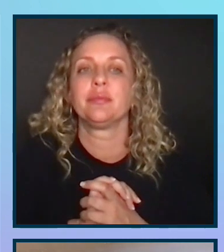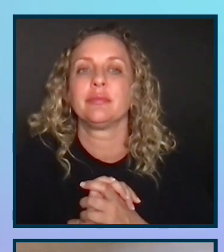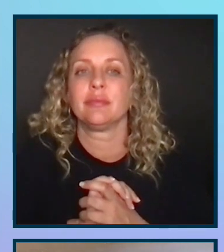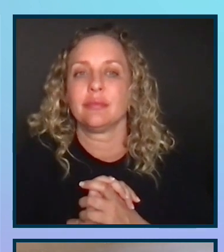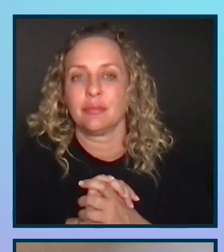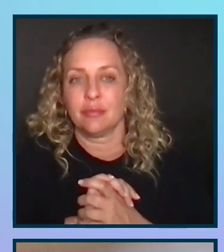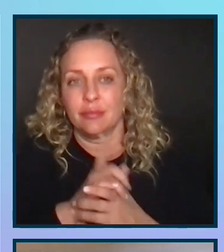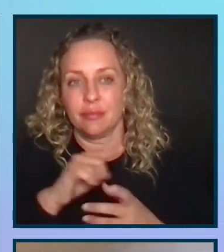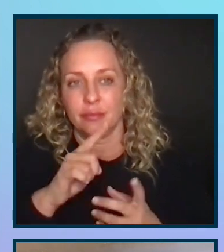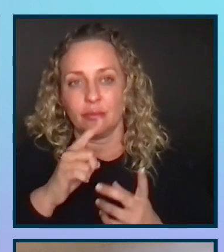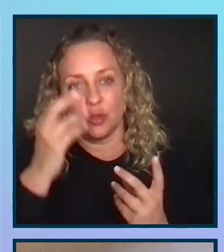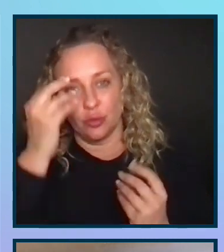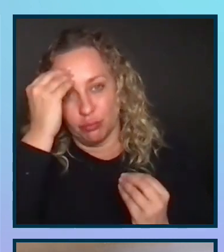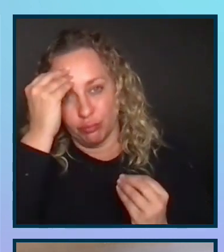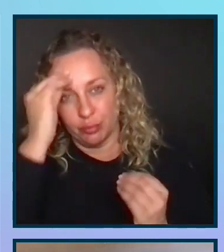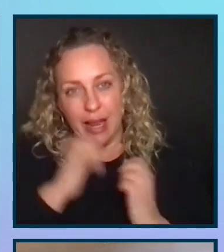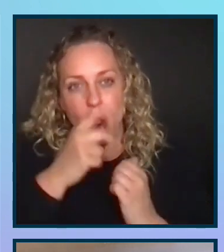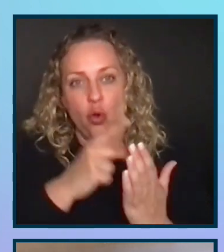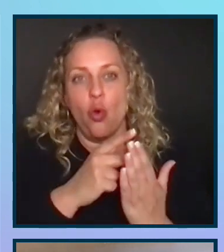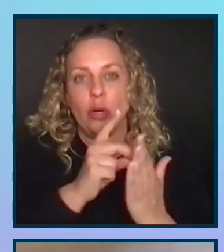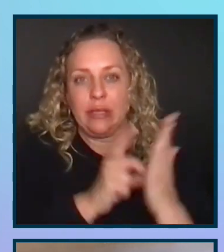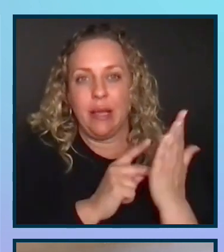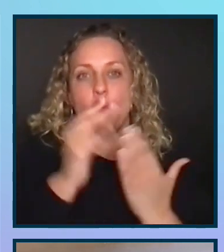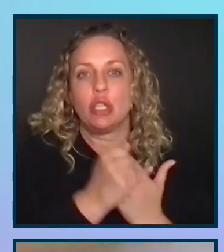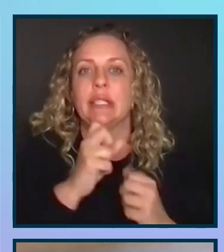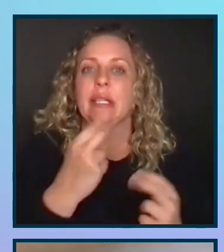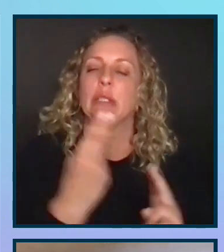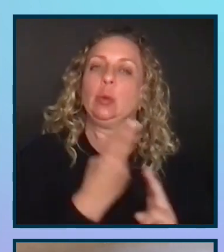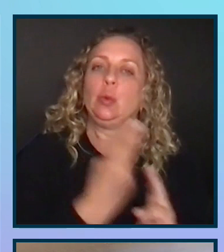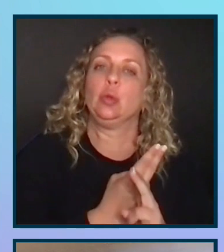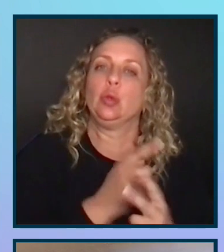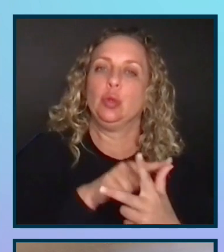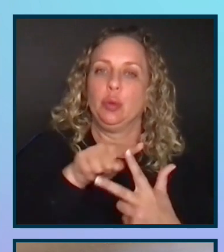Brainstorm how your design projects can utilize those three different disciplines.